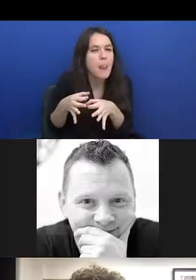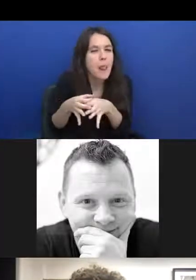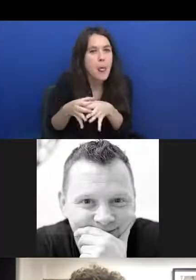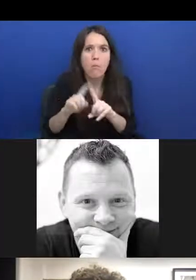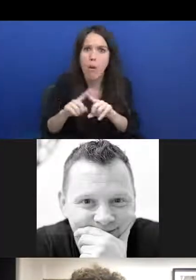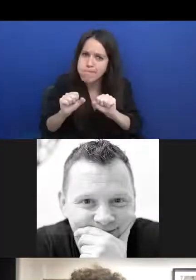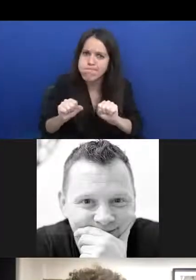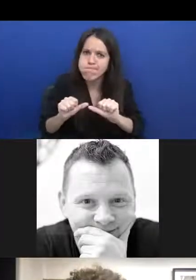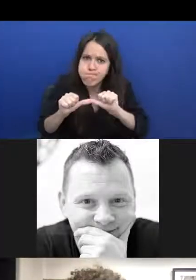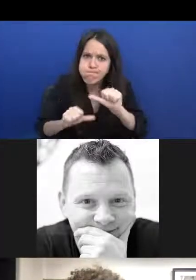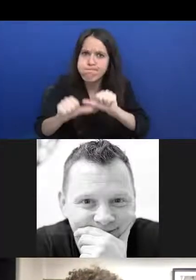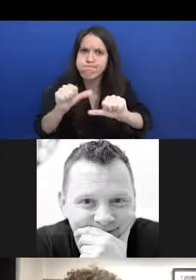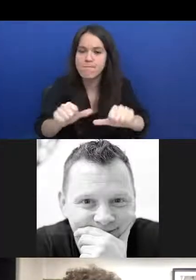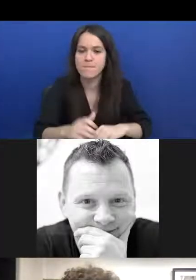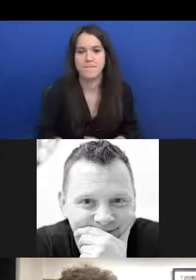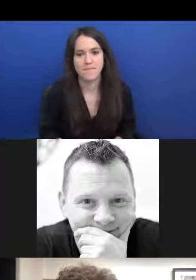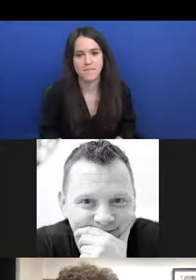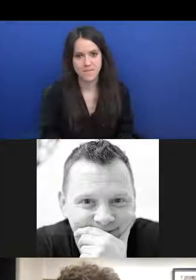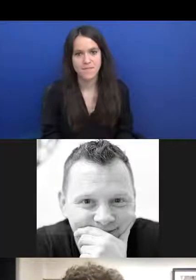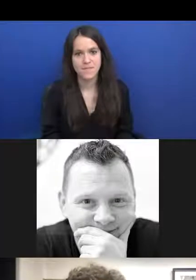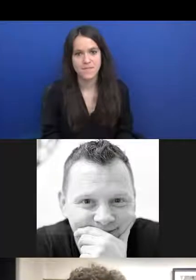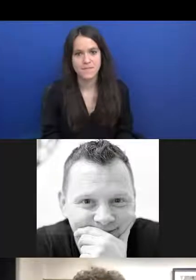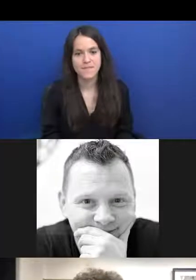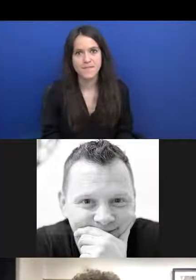the other thing I noticed from talking to other linguists who worked with indigenous Australian